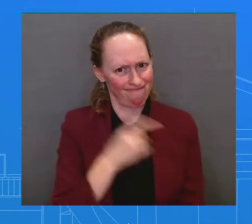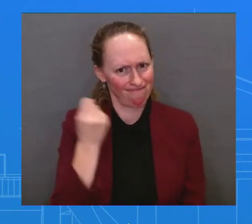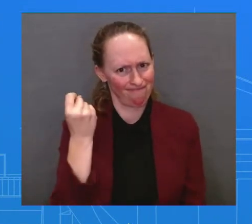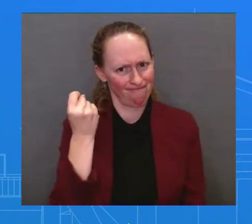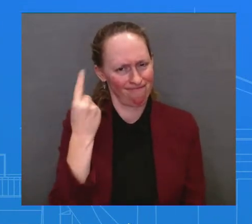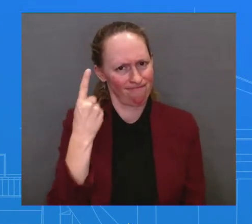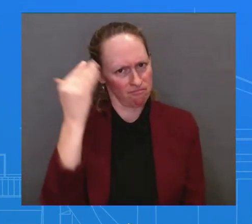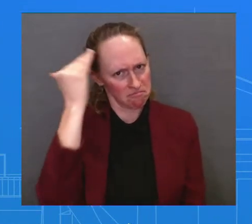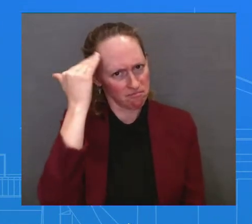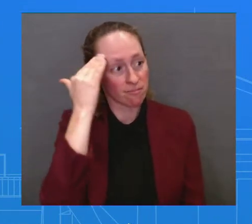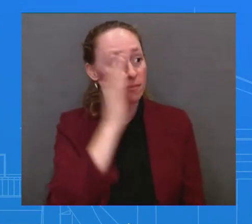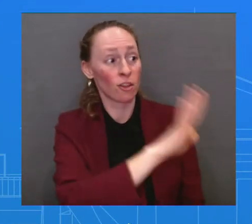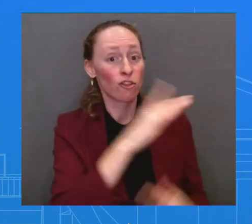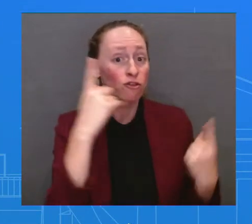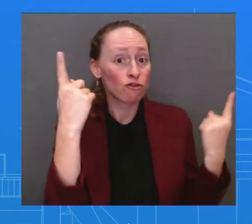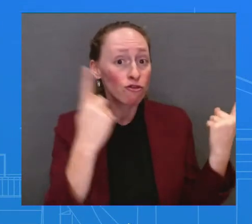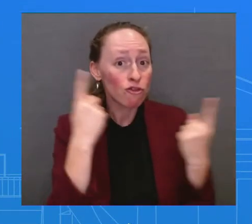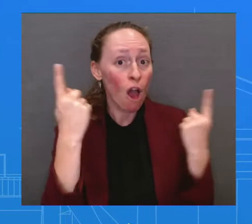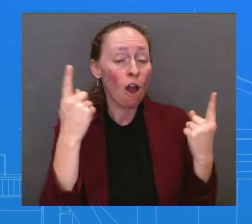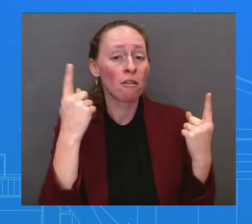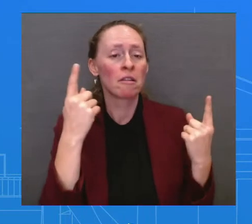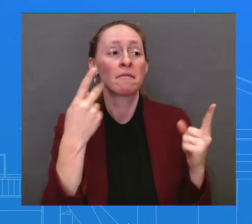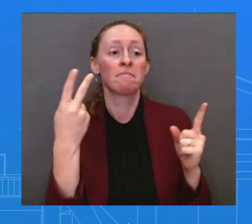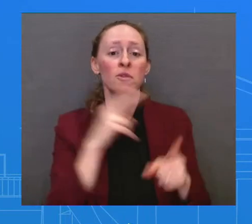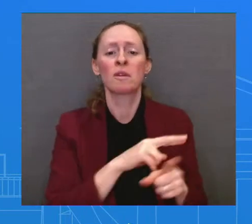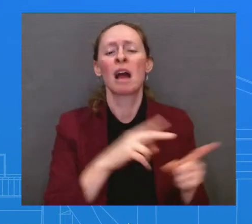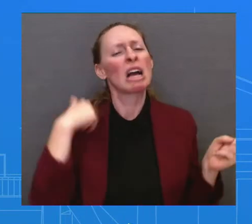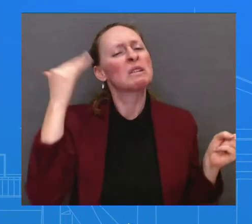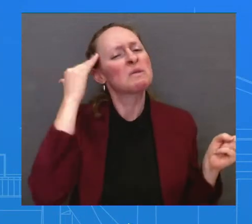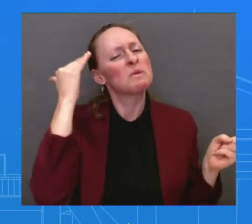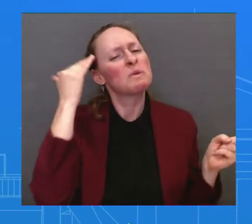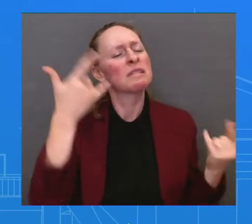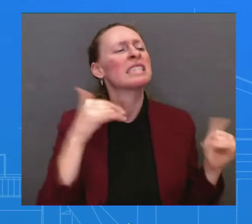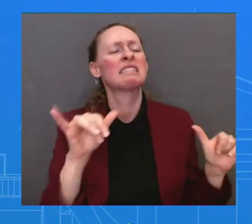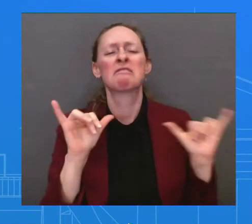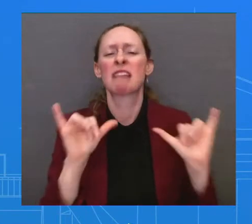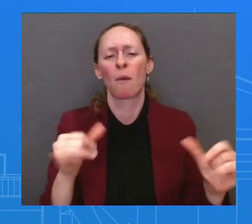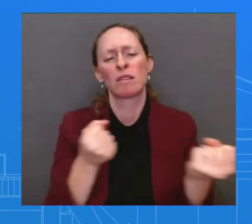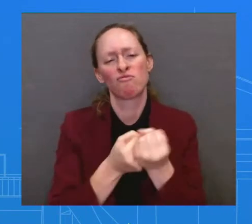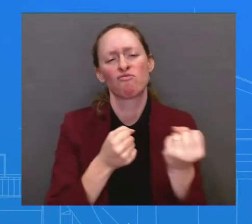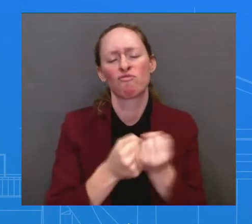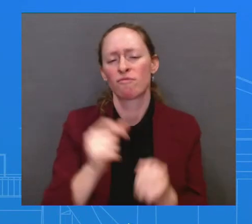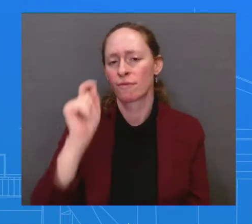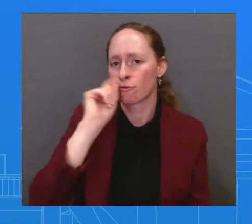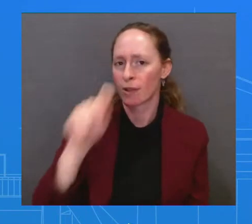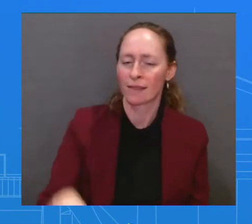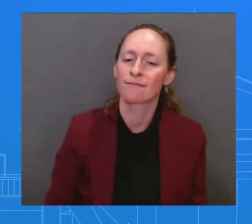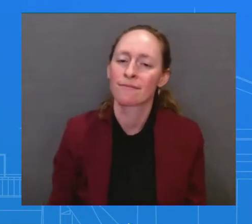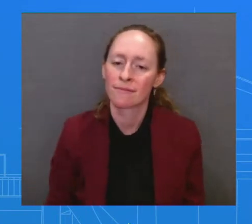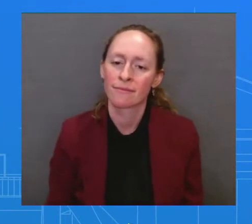to be a supporter of Ukraine. Yeah. The Press: Thank you, Jake. What are you telling congressional leaders about how much more aid is needed to ensure Ukraine